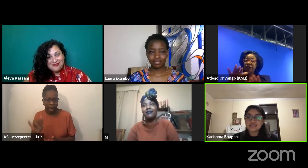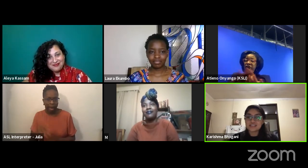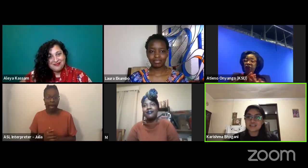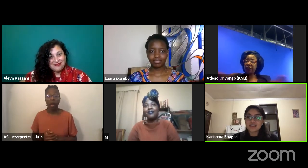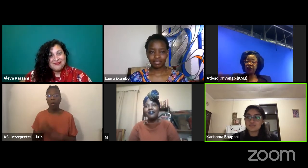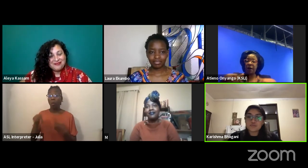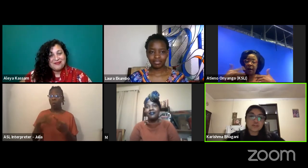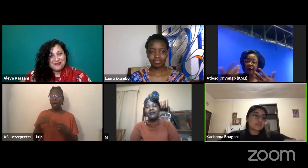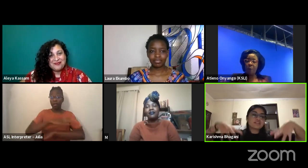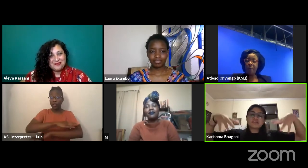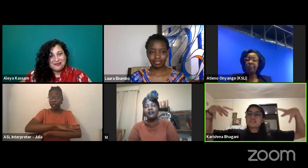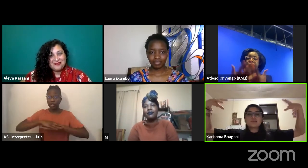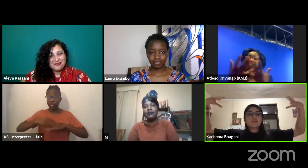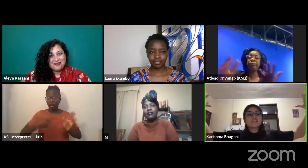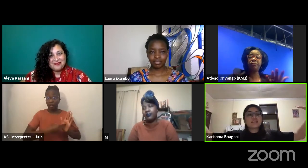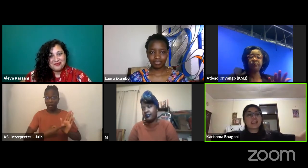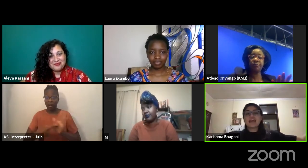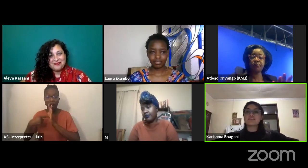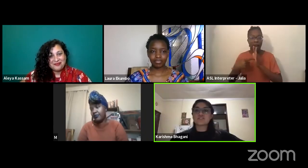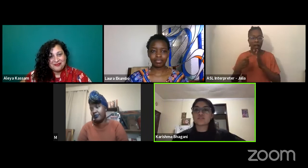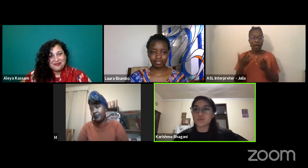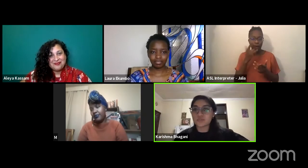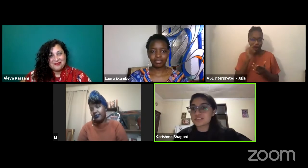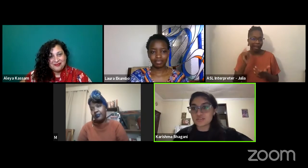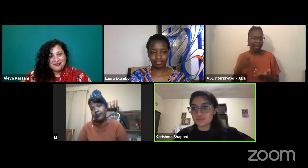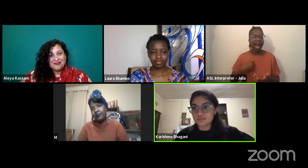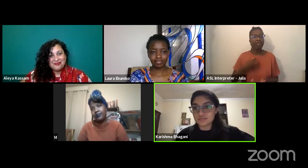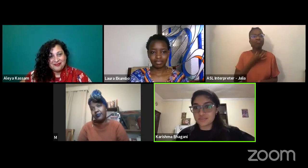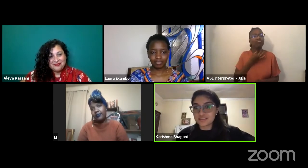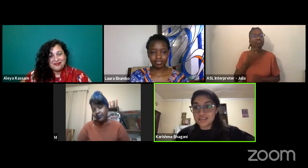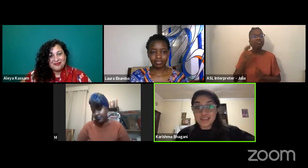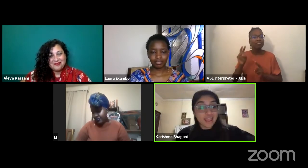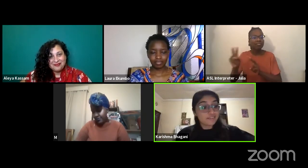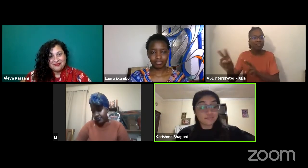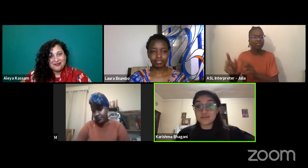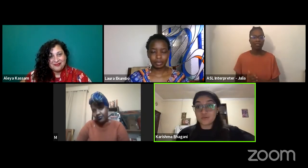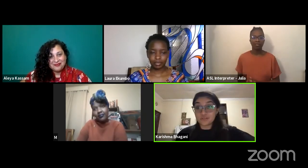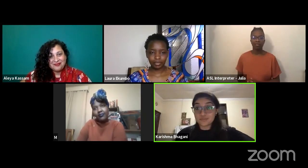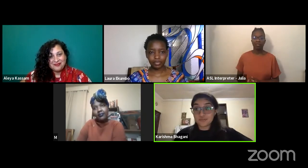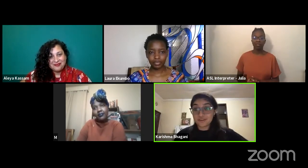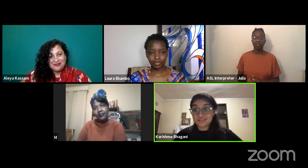and bring spirits and lives and souls into the room that haven't been called before.